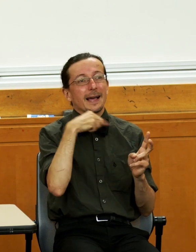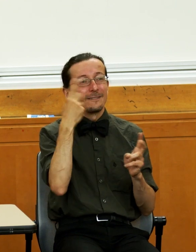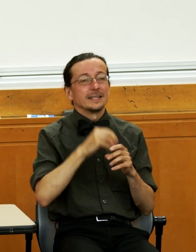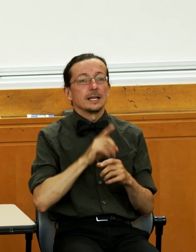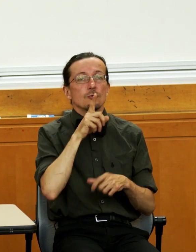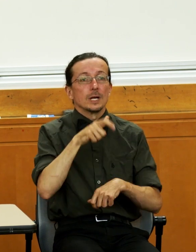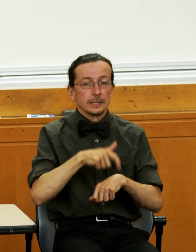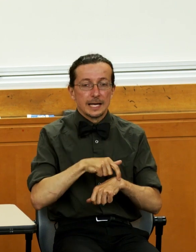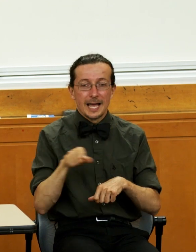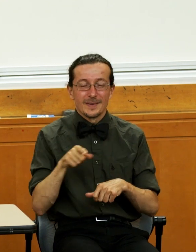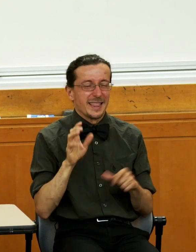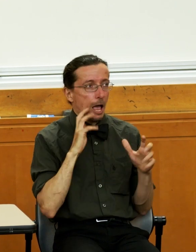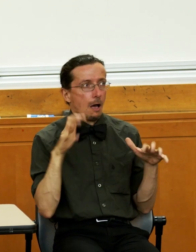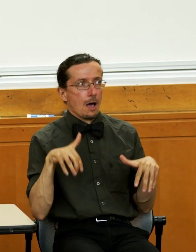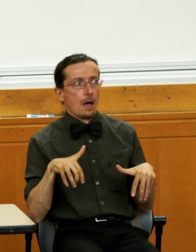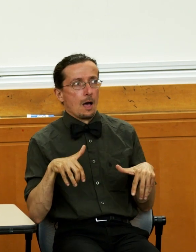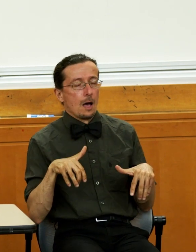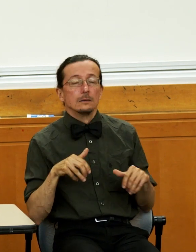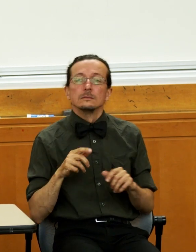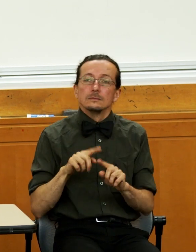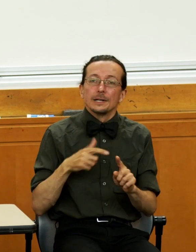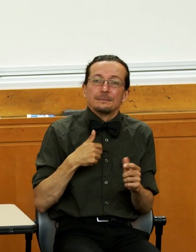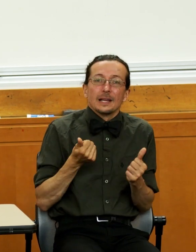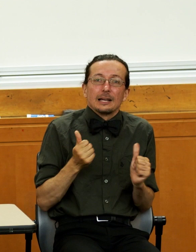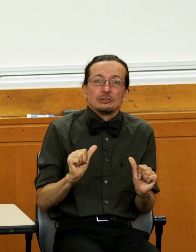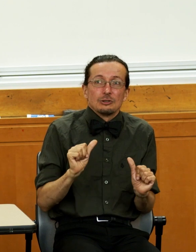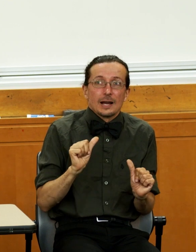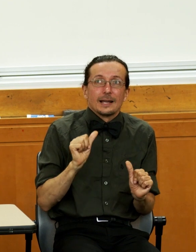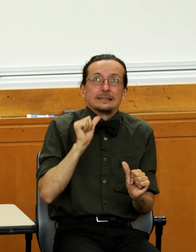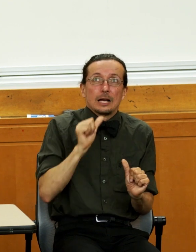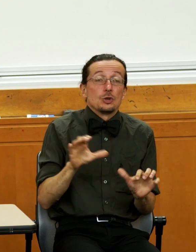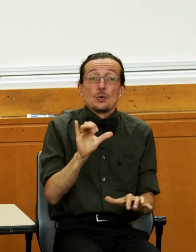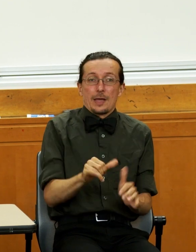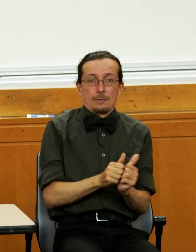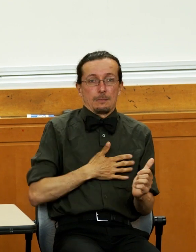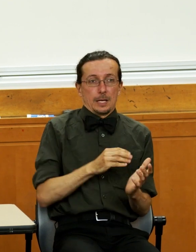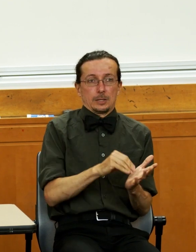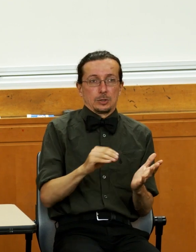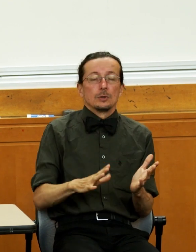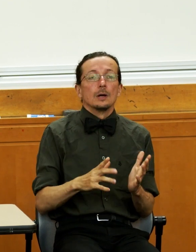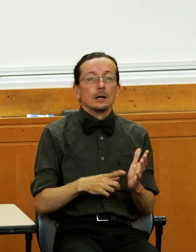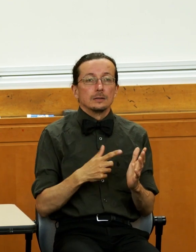“Oh my gosh.” But like I try not to do that with my students. And sometimes they're looking for it